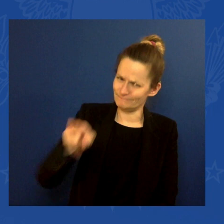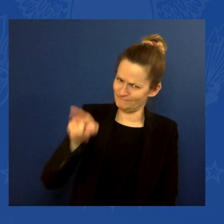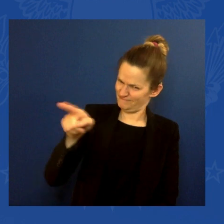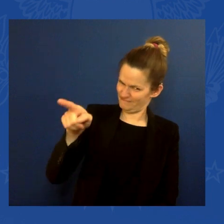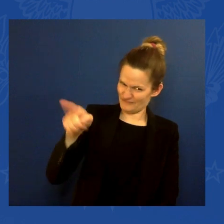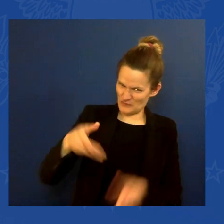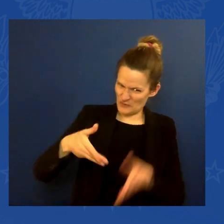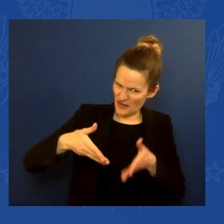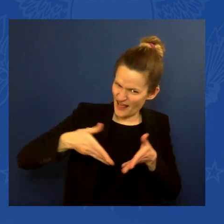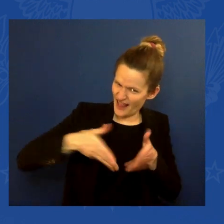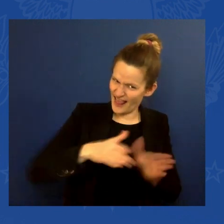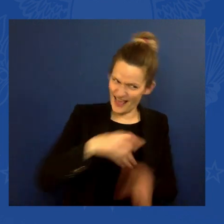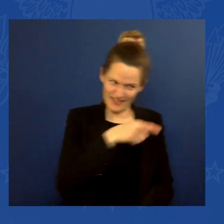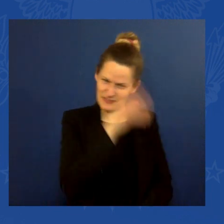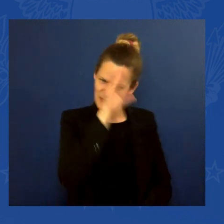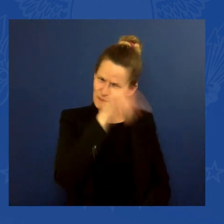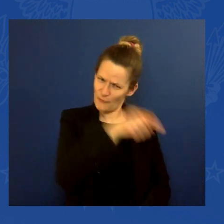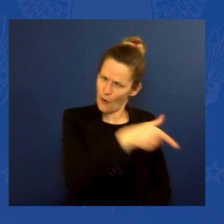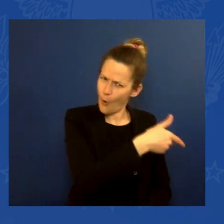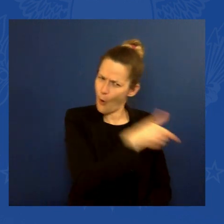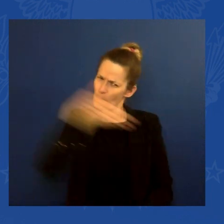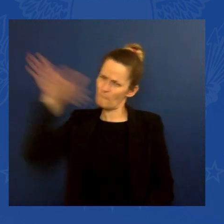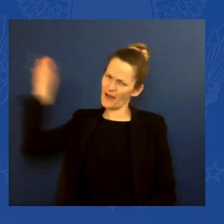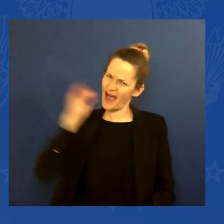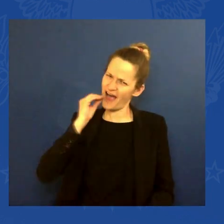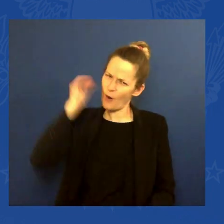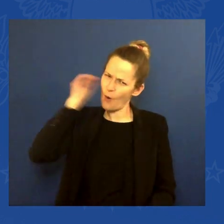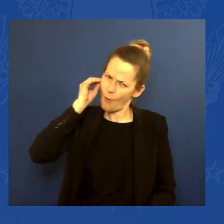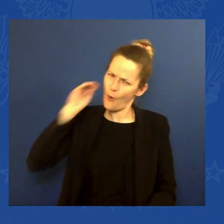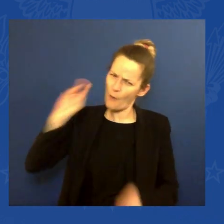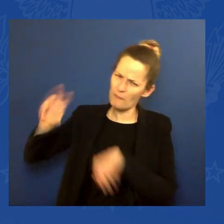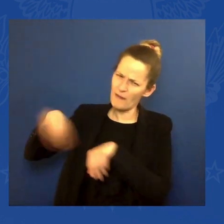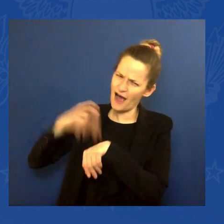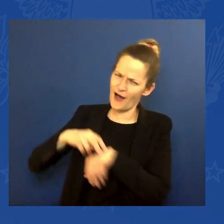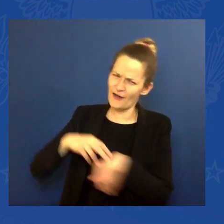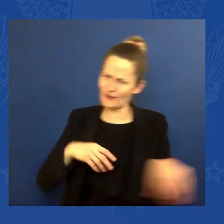And Barack said, "Get the hell home to Ireland." I'd been to Ireland many times